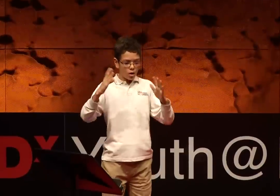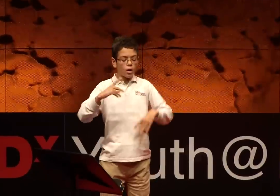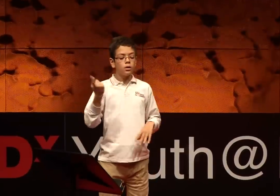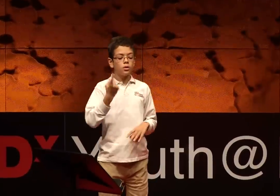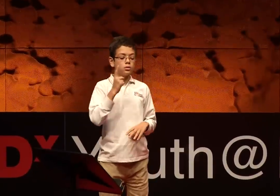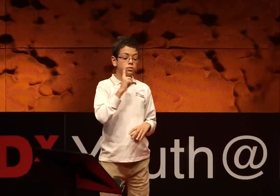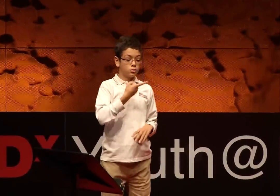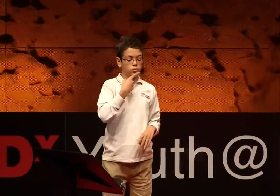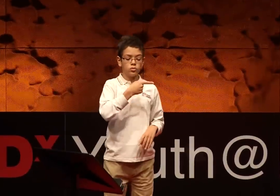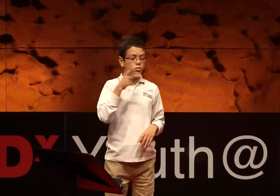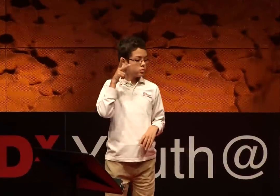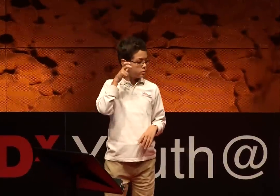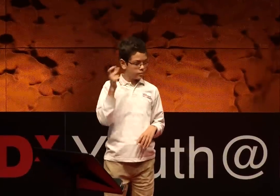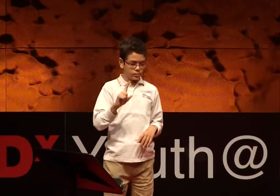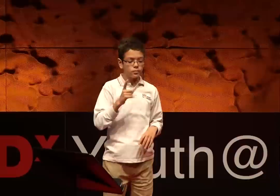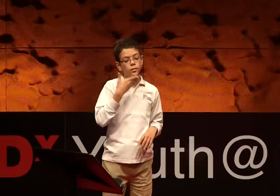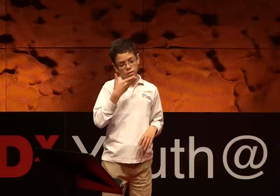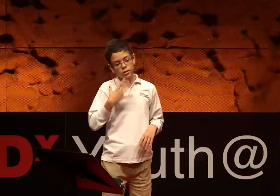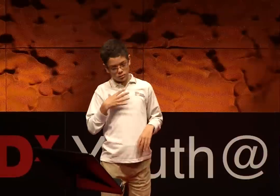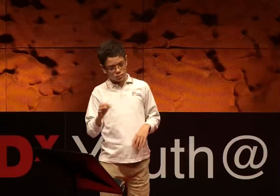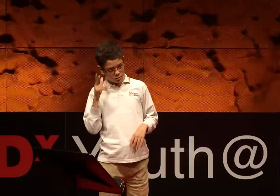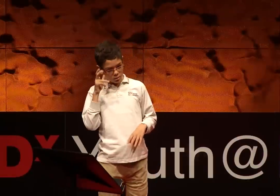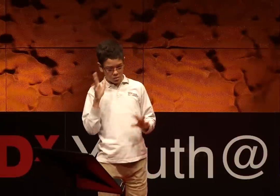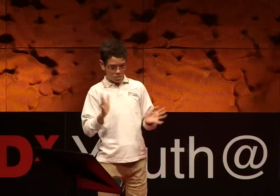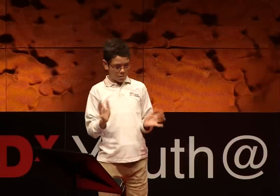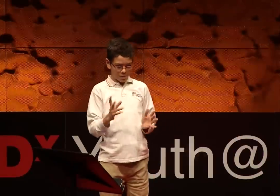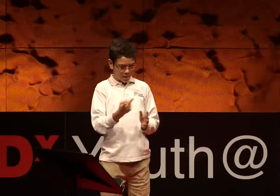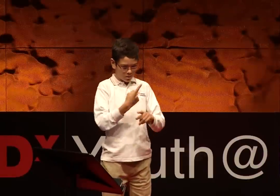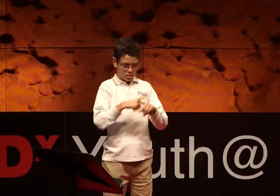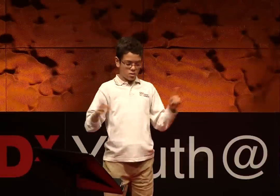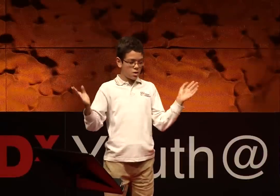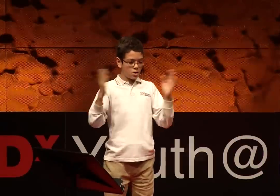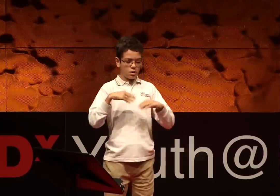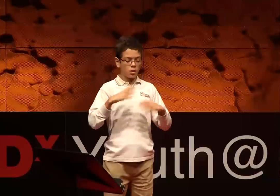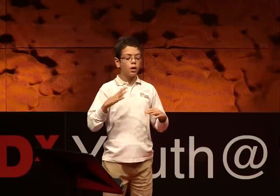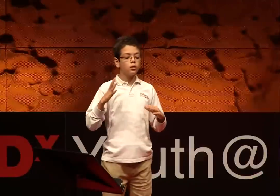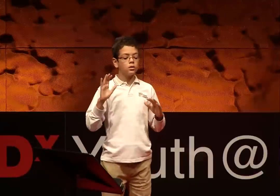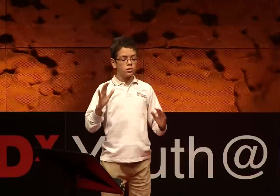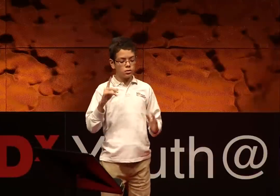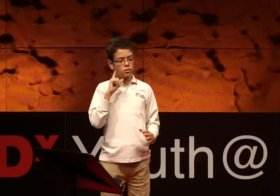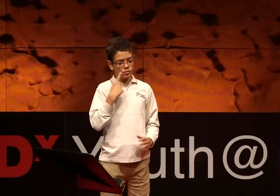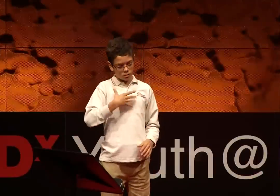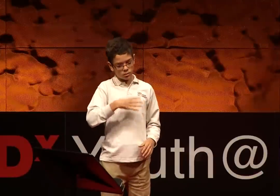between deaf people and hearing people. There is no difference, only that hearing people, can hear and deaf people cannot.